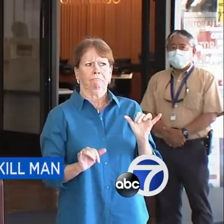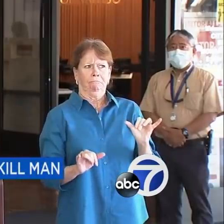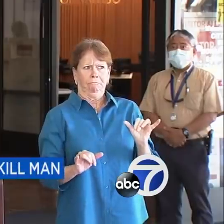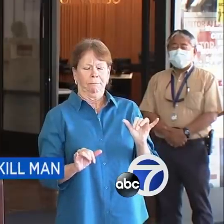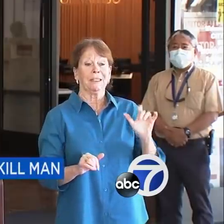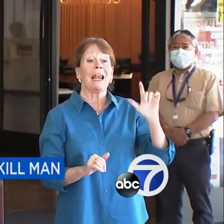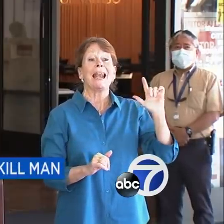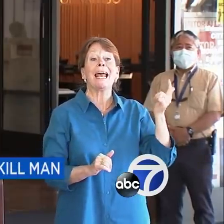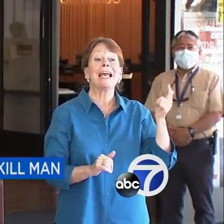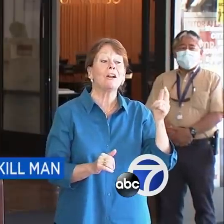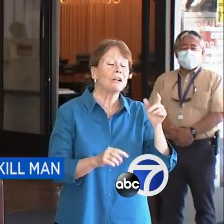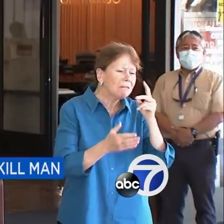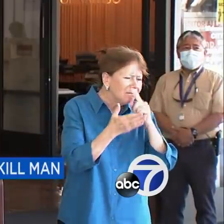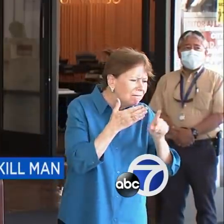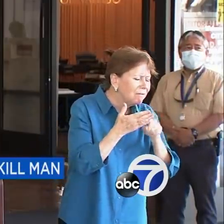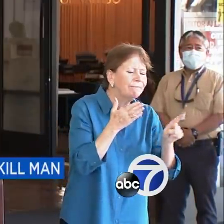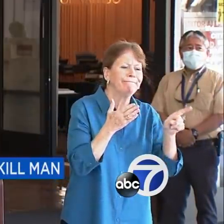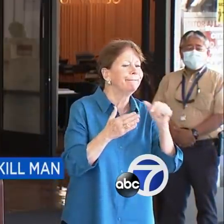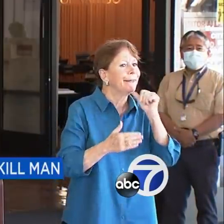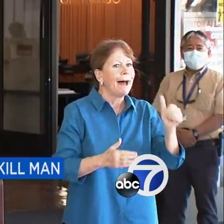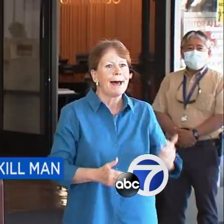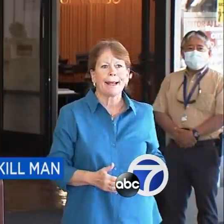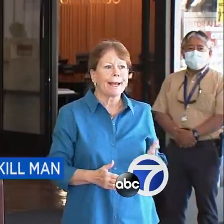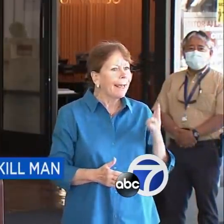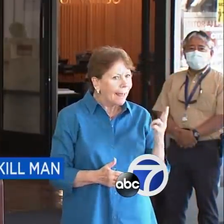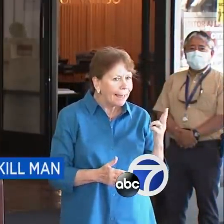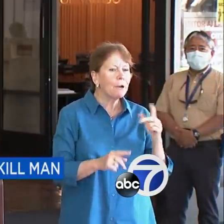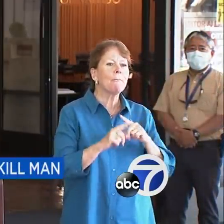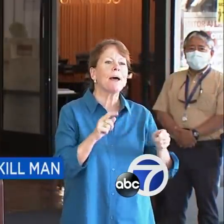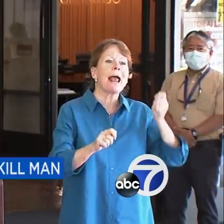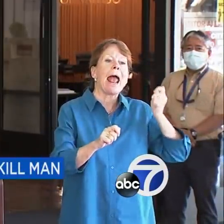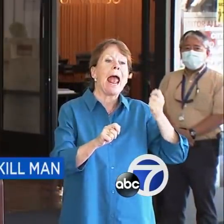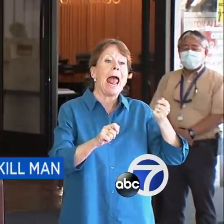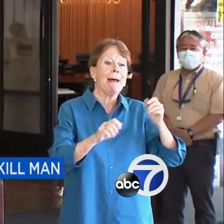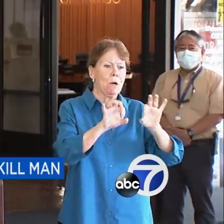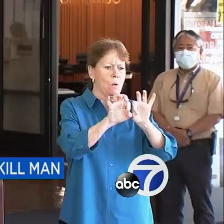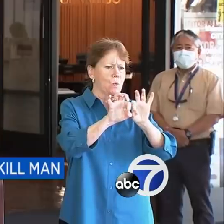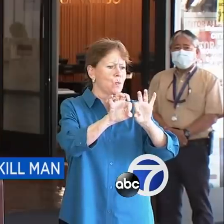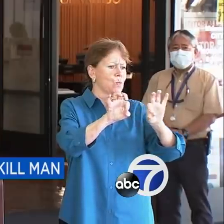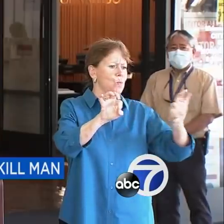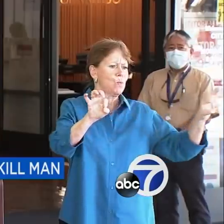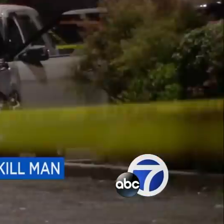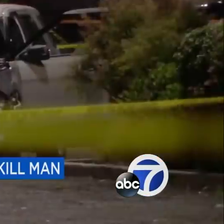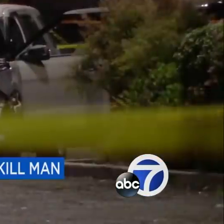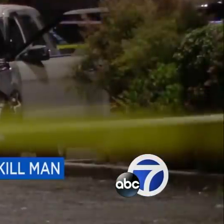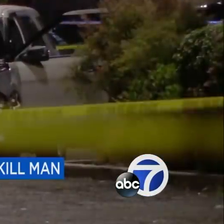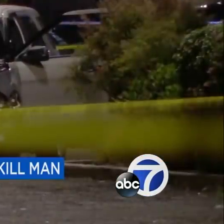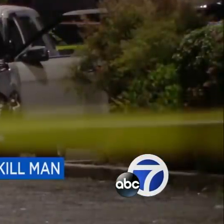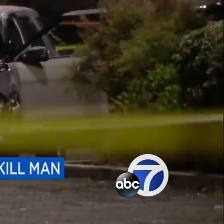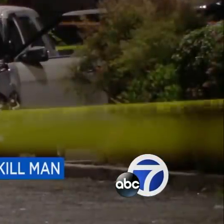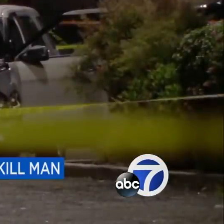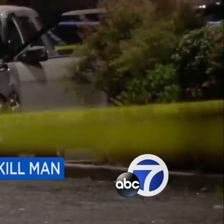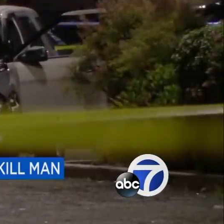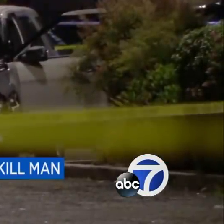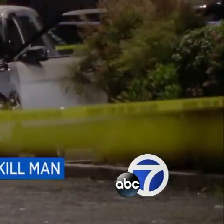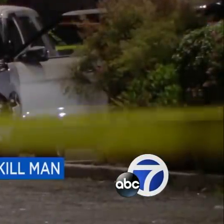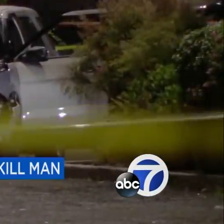INVESTIGATIONS LATER REVEAL THAT THE WEAPON WAS A LONG, 15-INCH HAMMER TUCKED INTO THE POCKET OF HIS SWEATSHIRT.